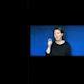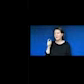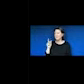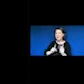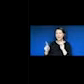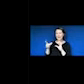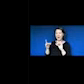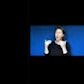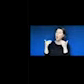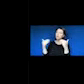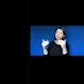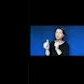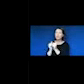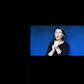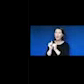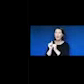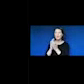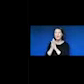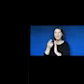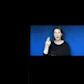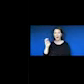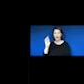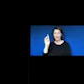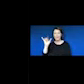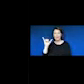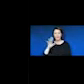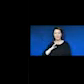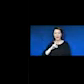he had never thought that he could actually pursue employment in that area.